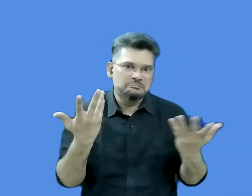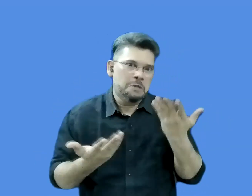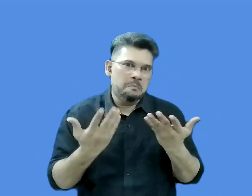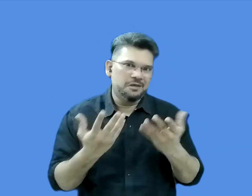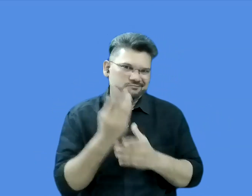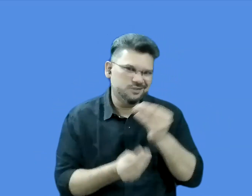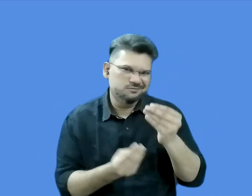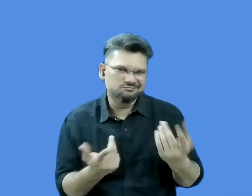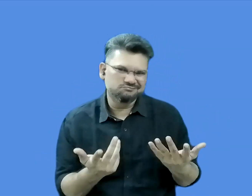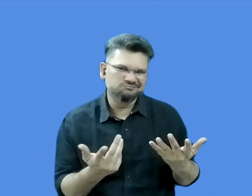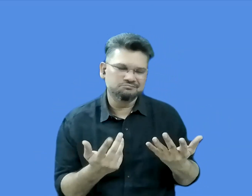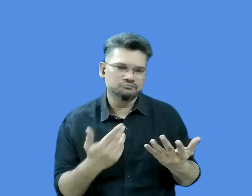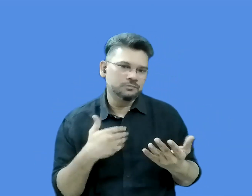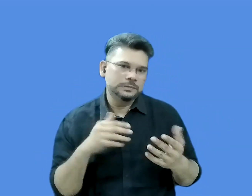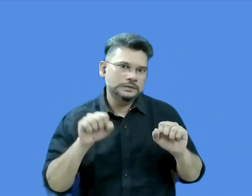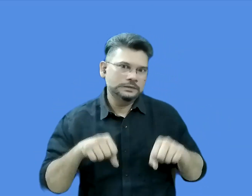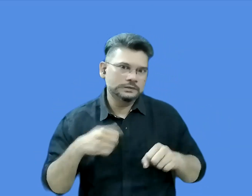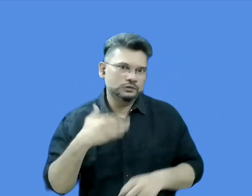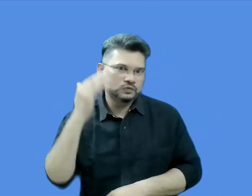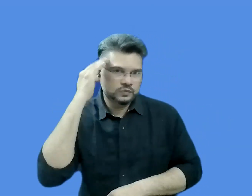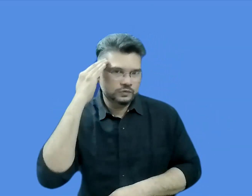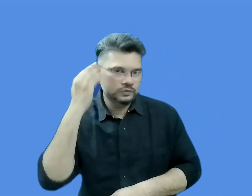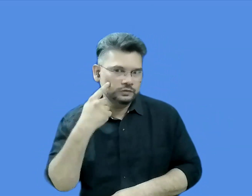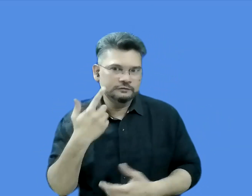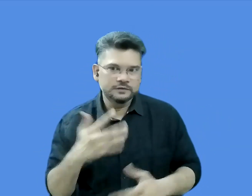replicated or used at the local context. I think -- I do think we